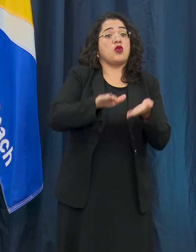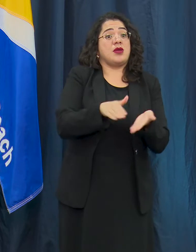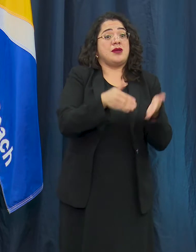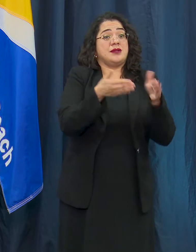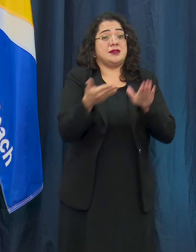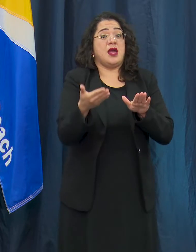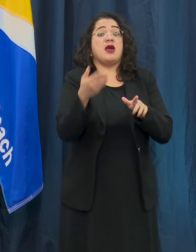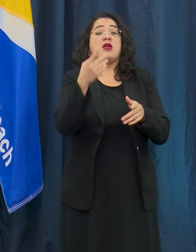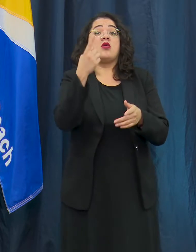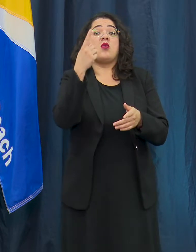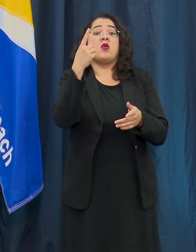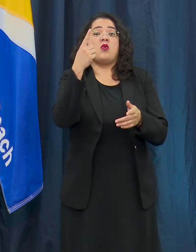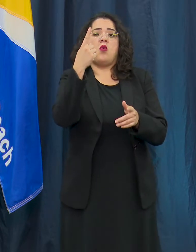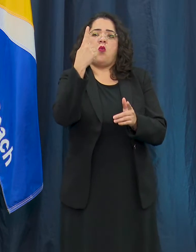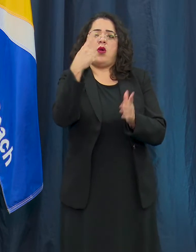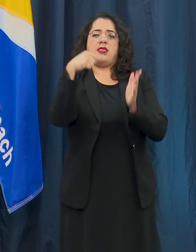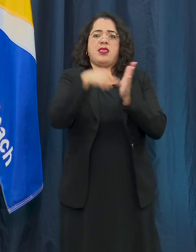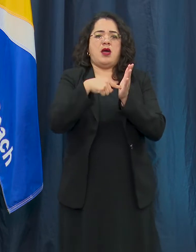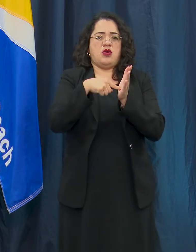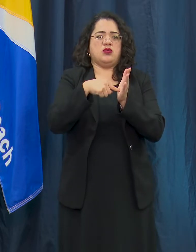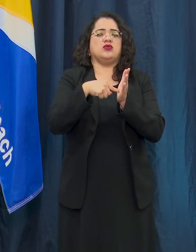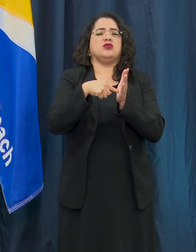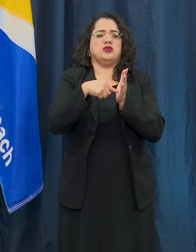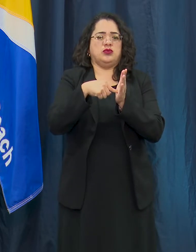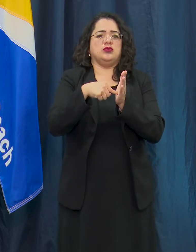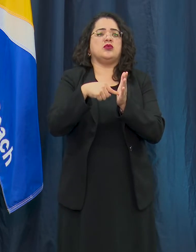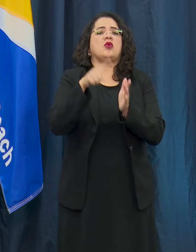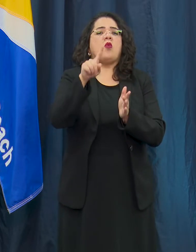the County of Los Angeles, and of course our testing capacity has dramatically